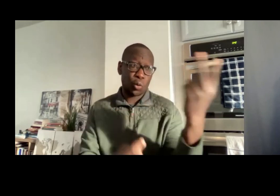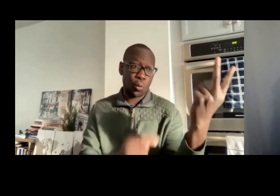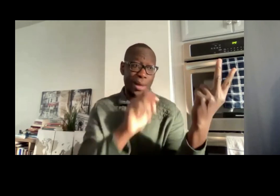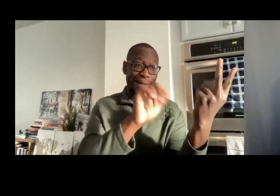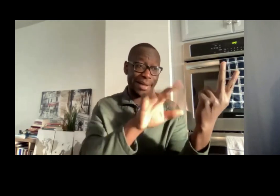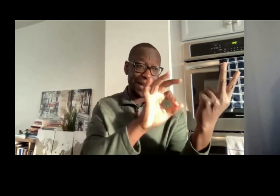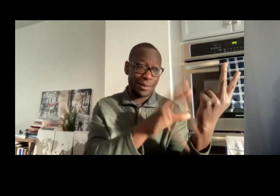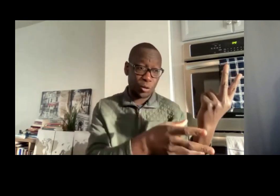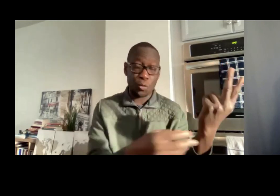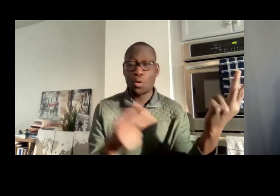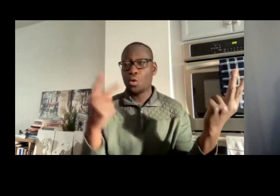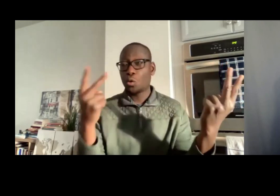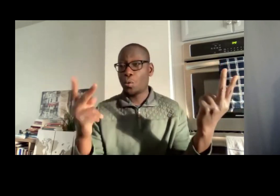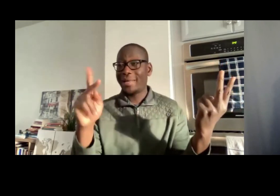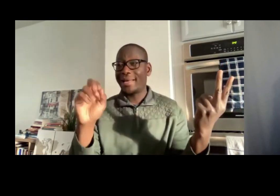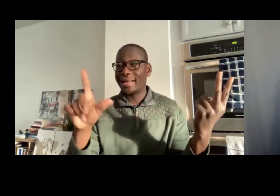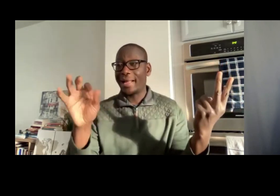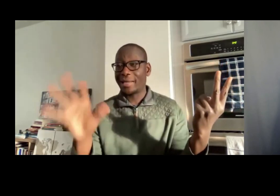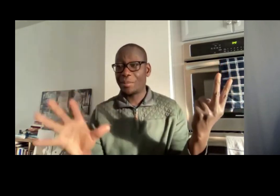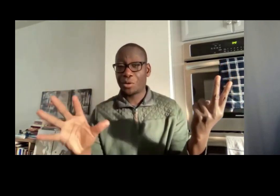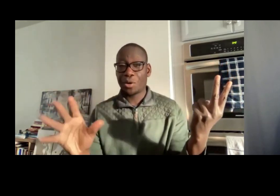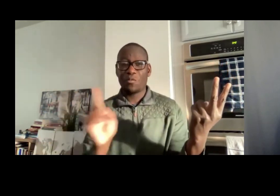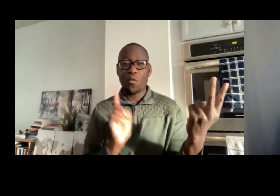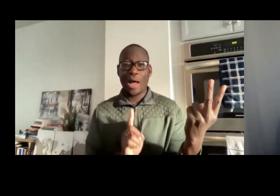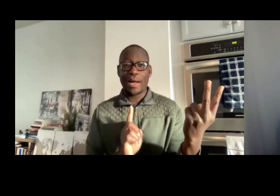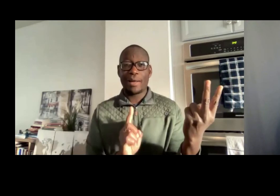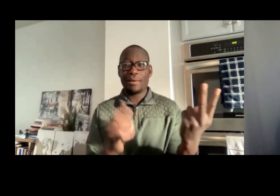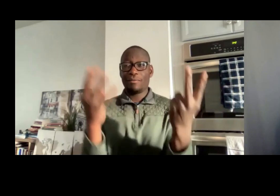the interpreters have to work as a team. Two American Sign Language interpreters,